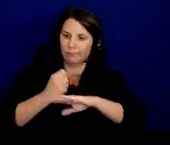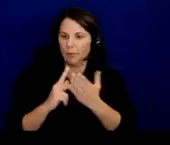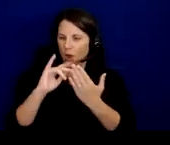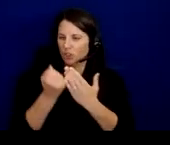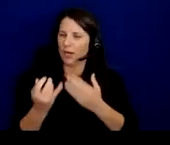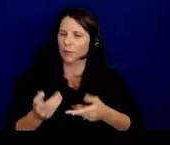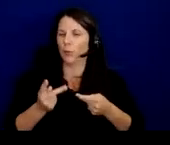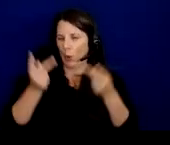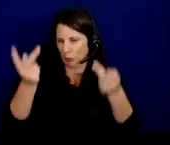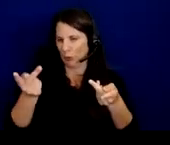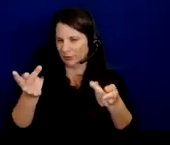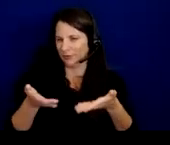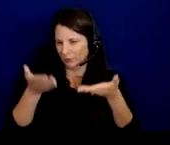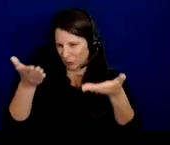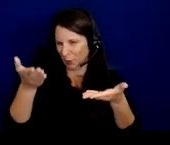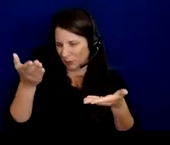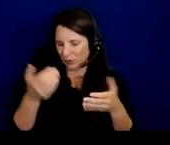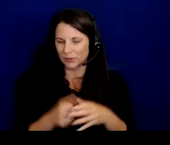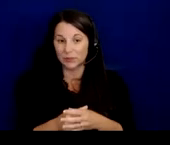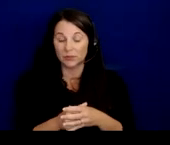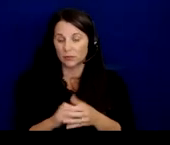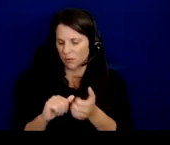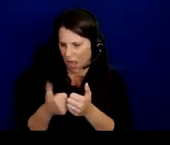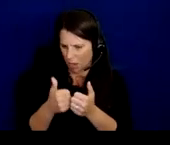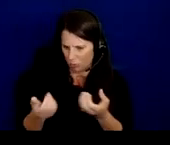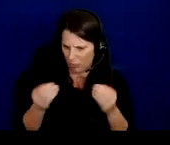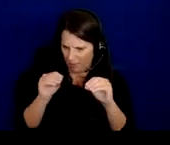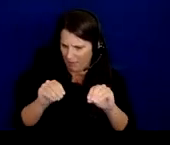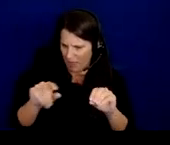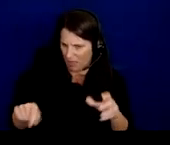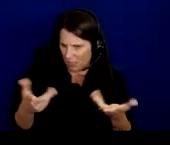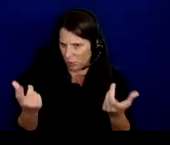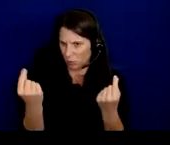So it's just an activity in sort of brainstorming, getting warm, warmed up for the class.